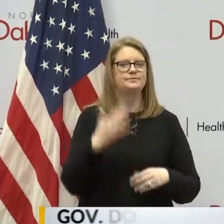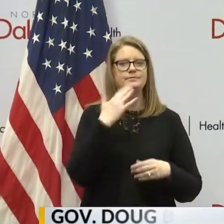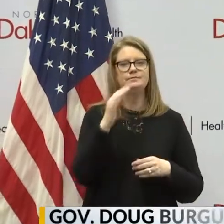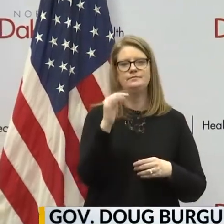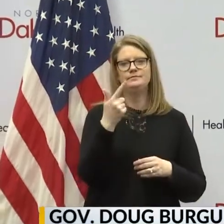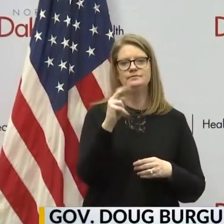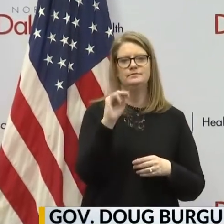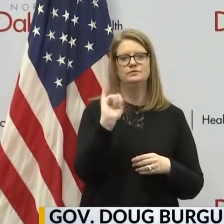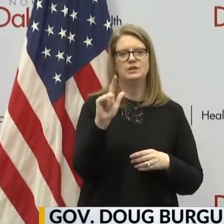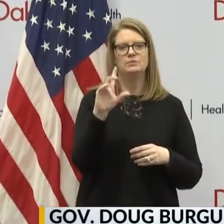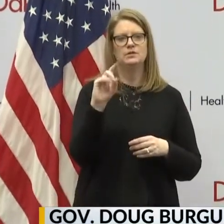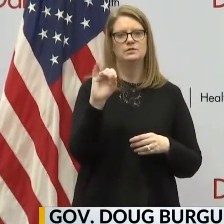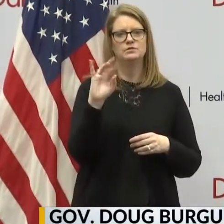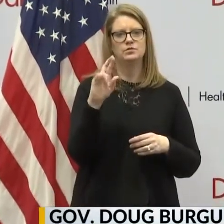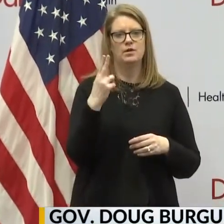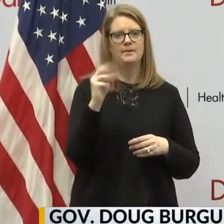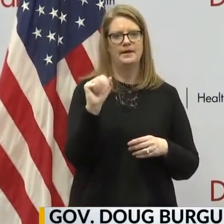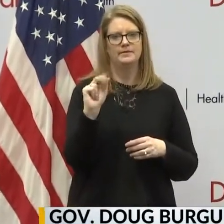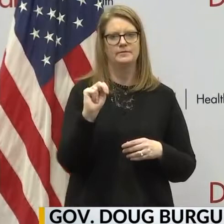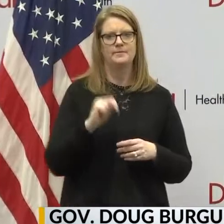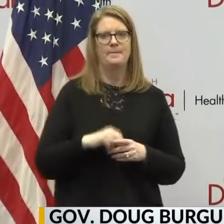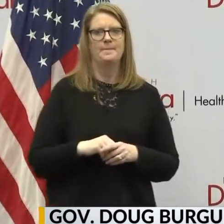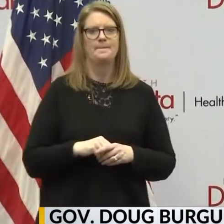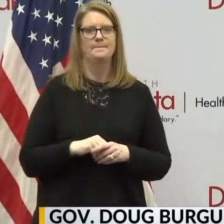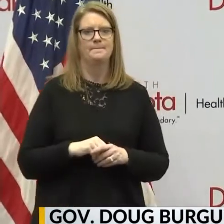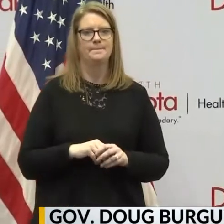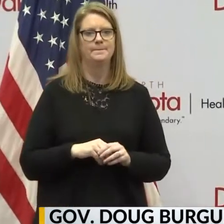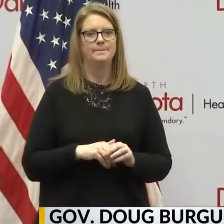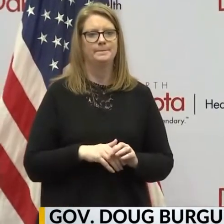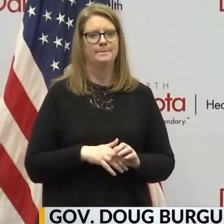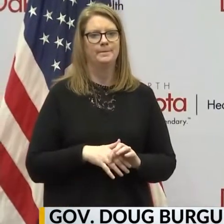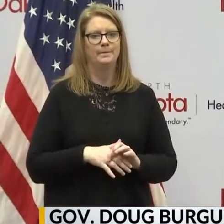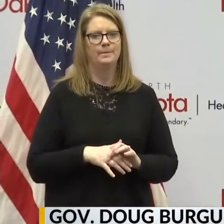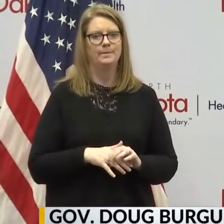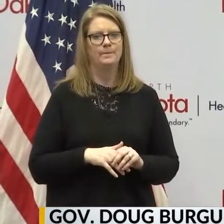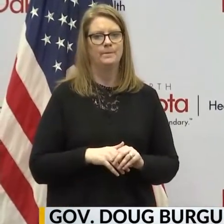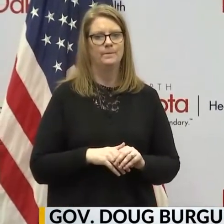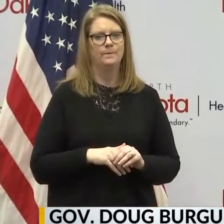WITH THAT, I'LL TURN IT OVER TO